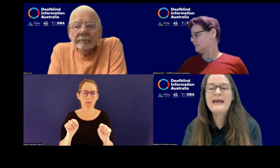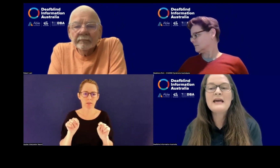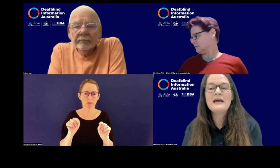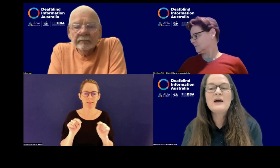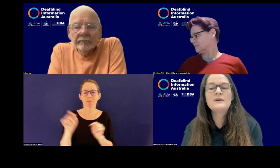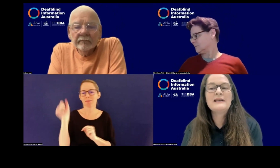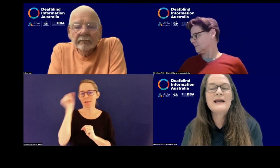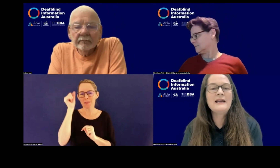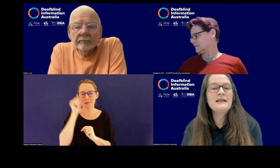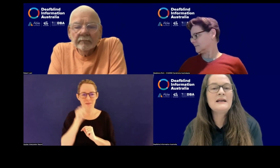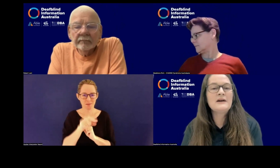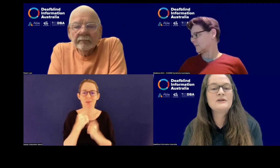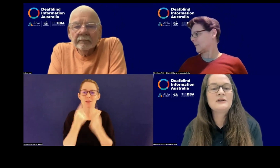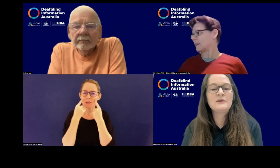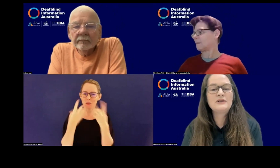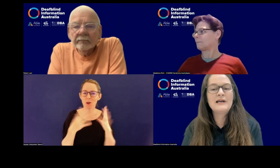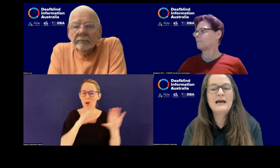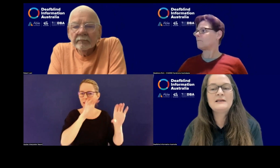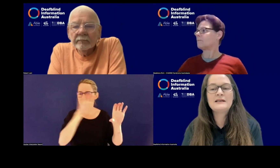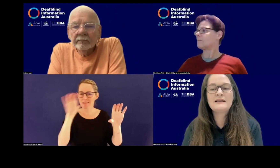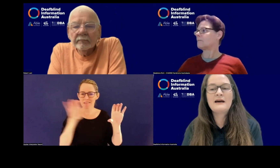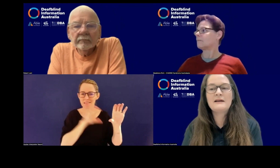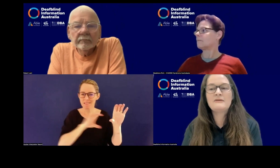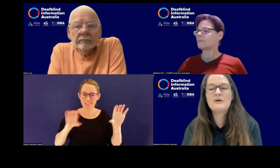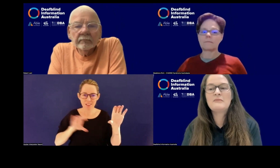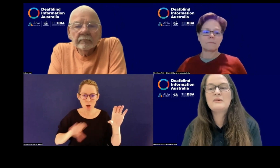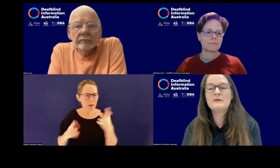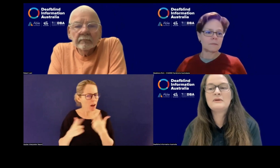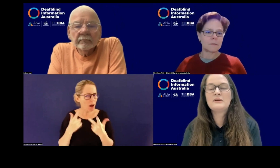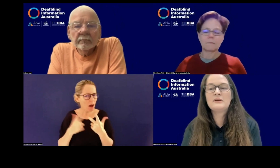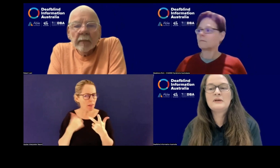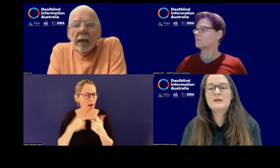Was there anything else you wanted to add to that, Rob?